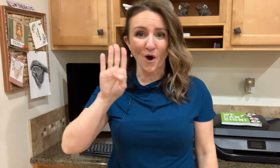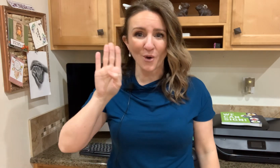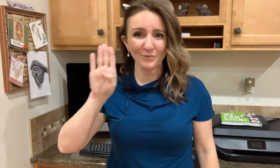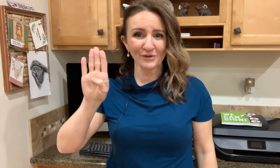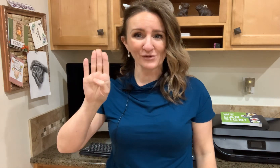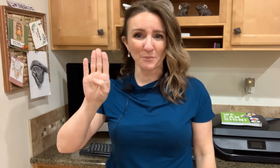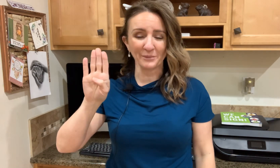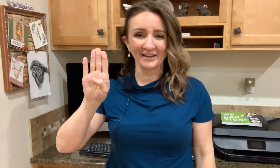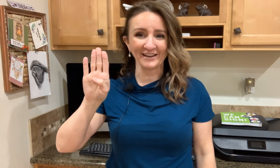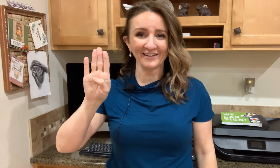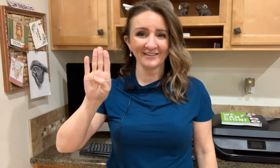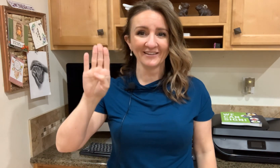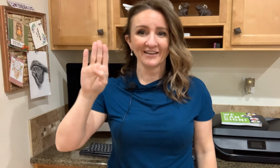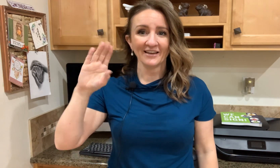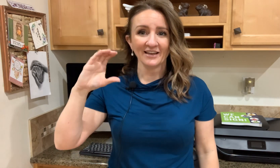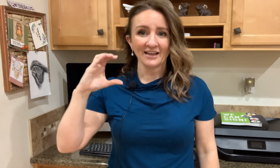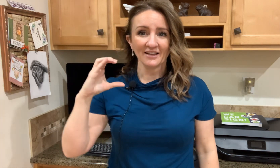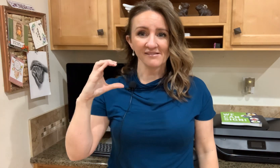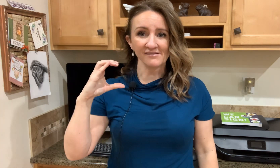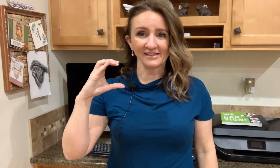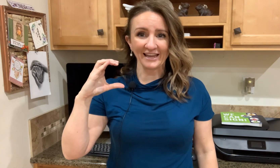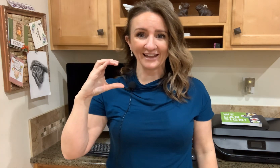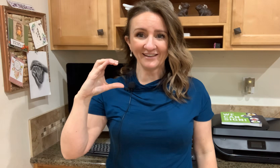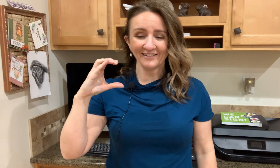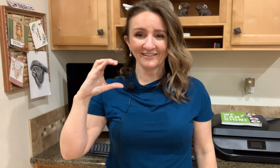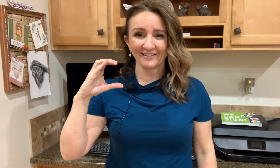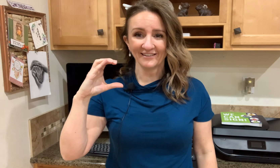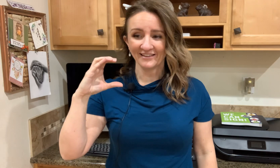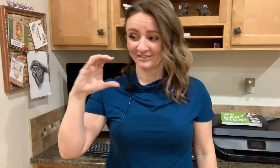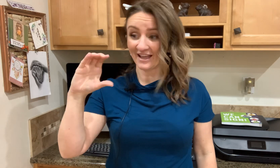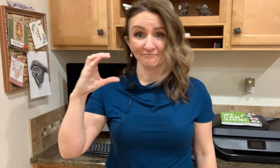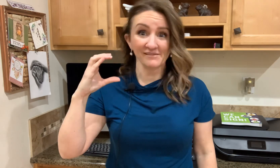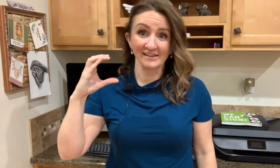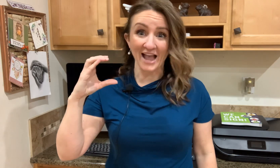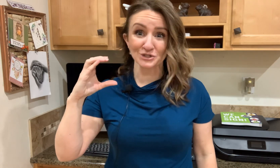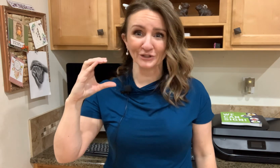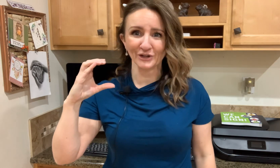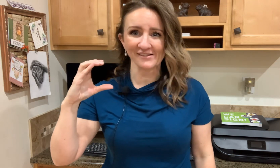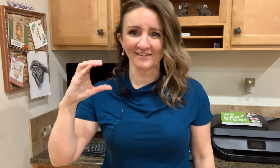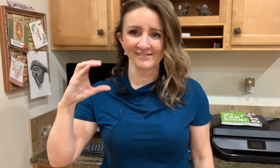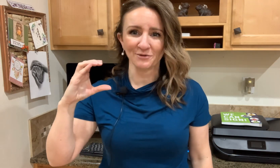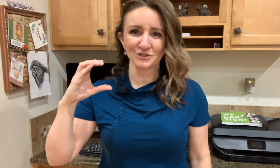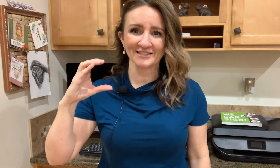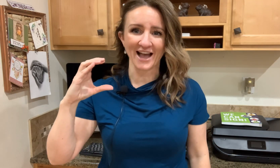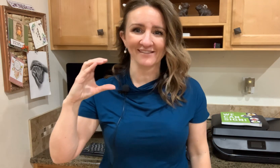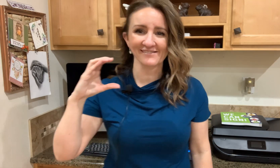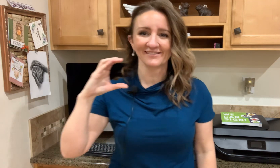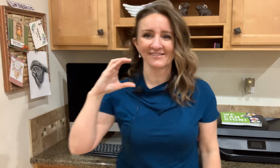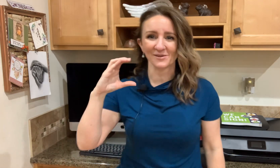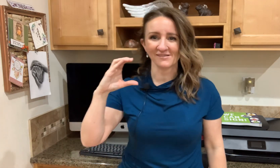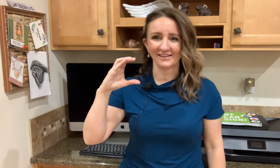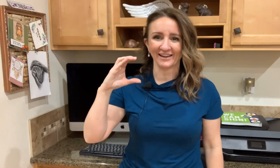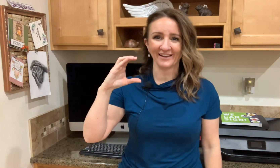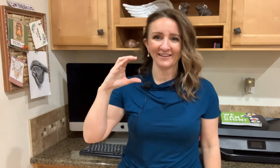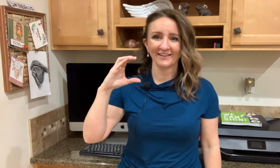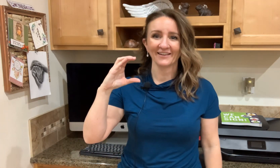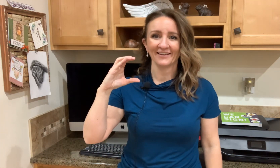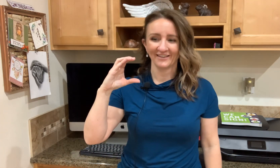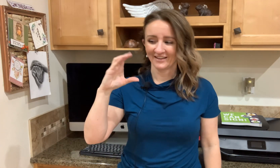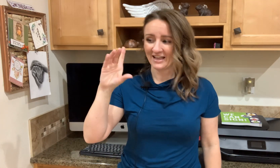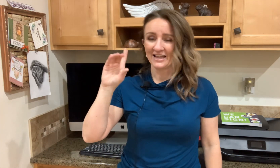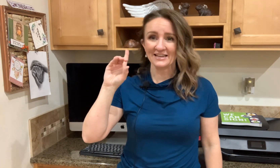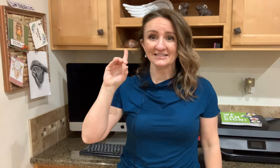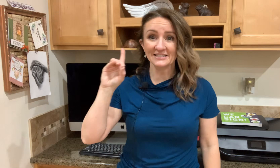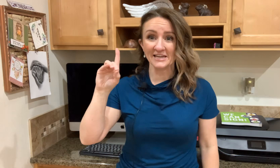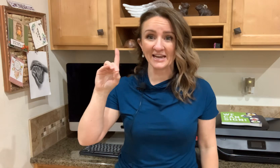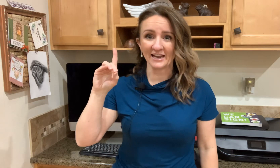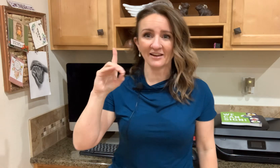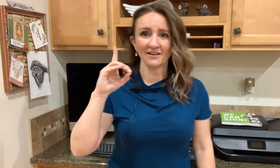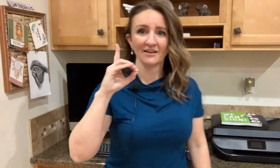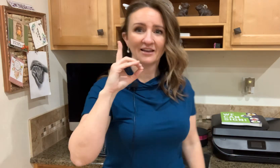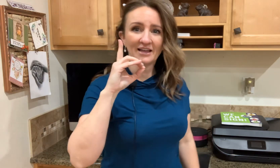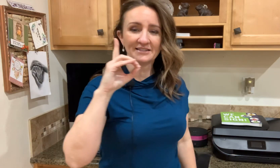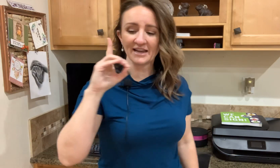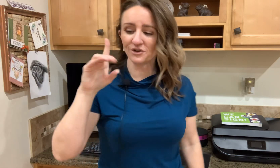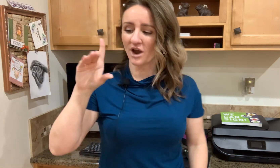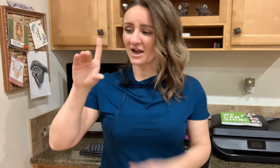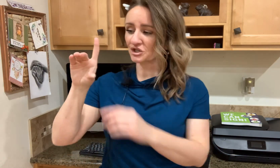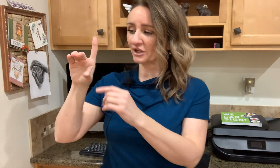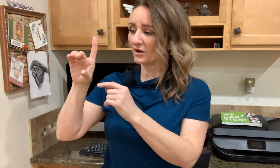So B. Now C, c actually looks like a c which is nice so C. D, d you're actually